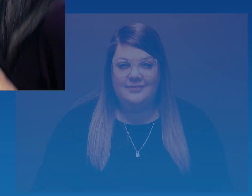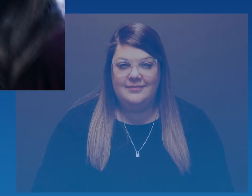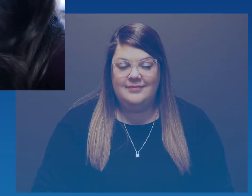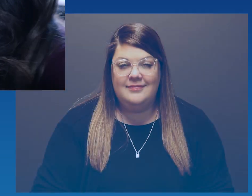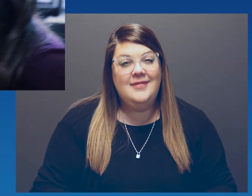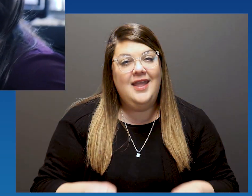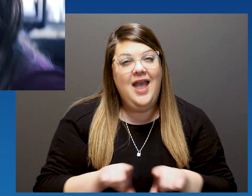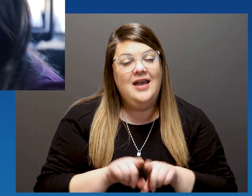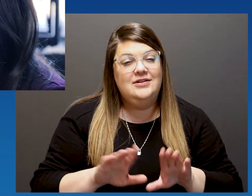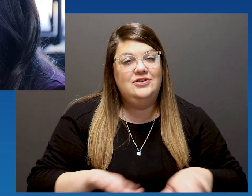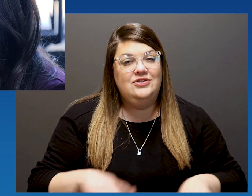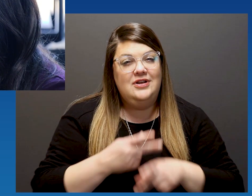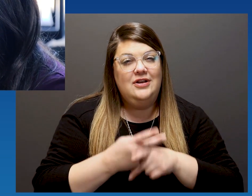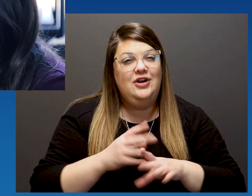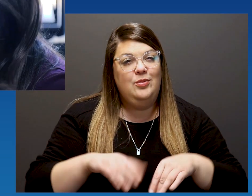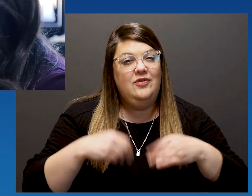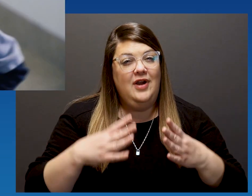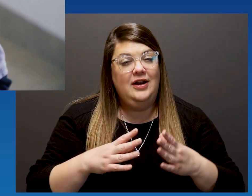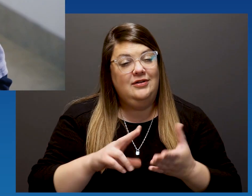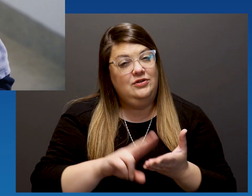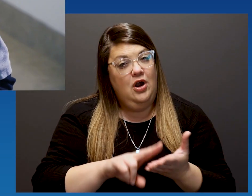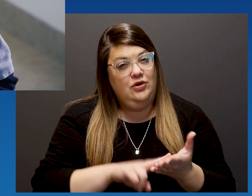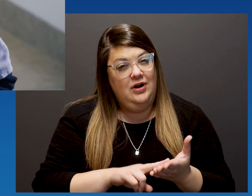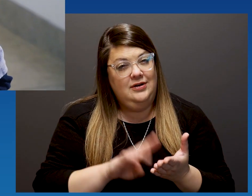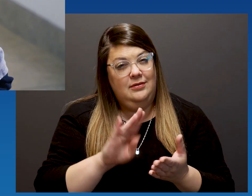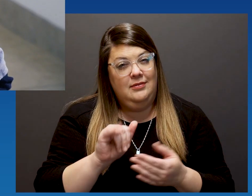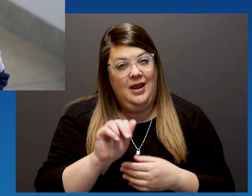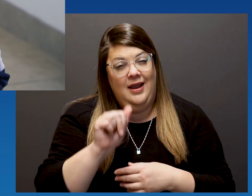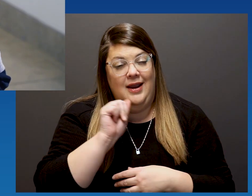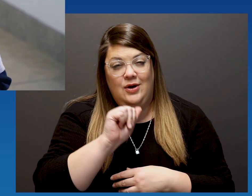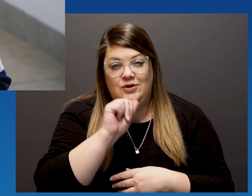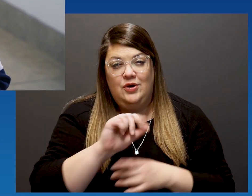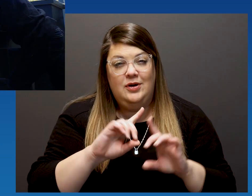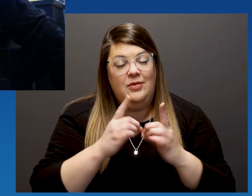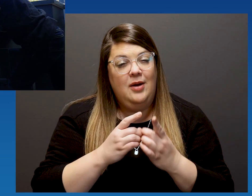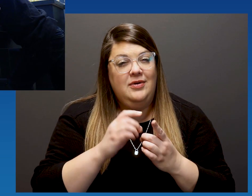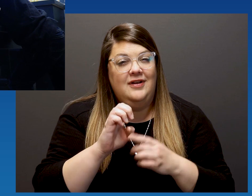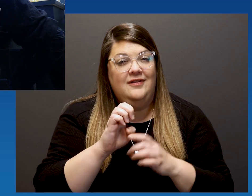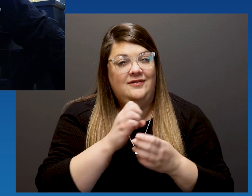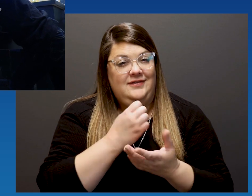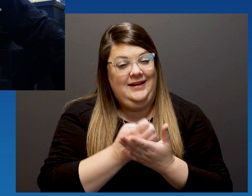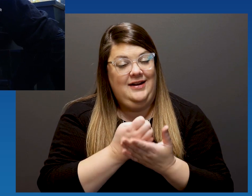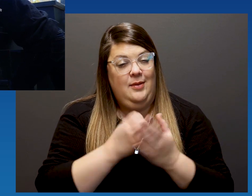As a childcare provider who is contracted by the Arizona Department of Economic Security, or Des,